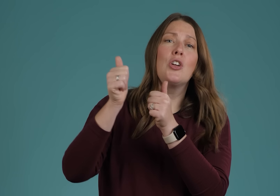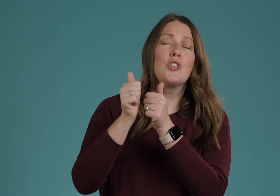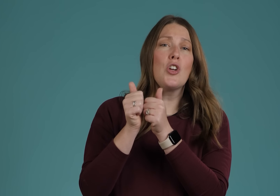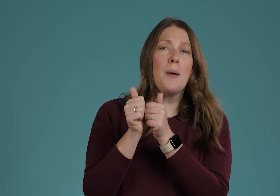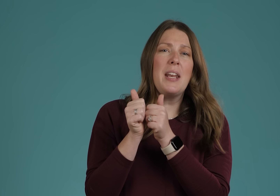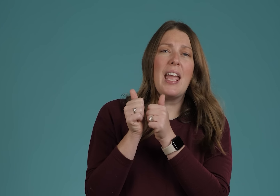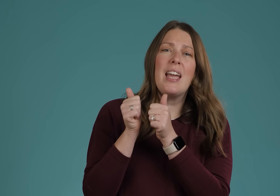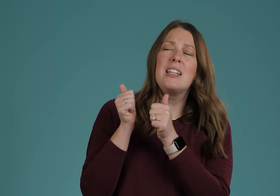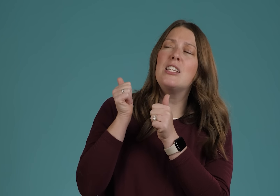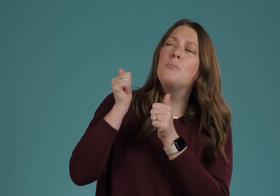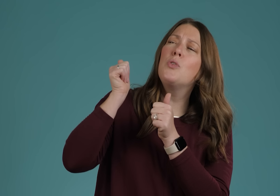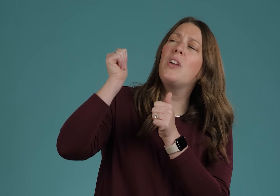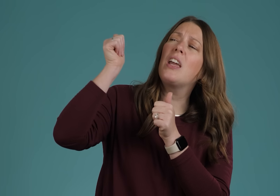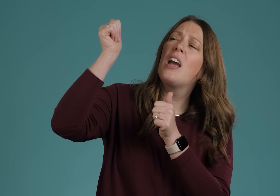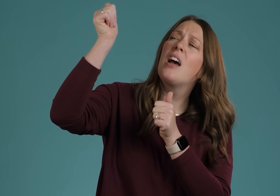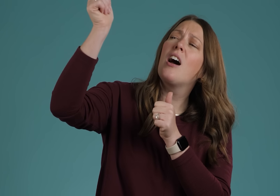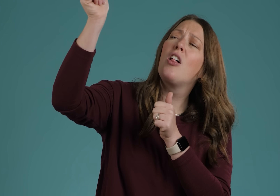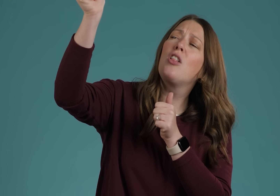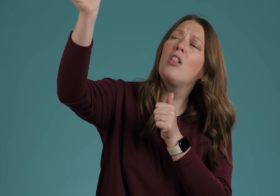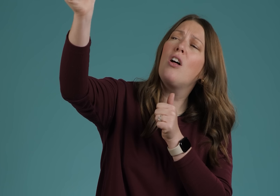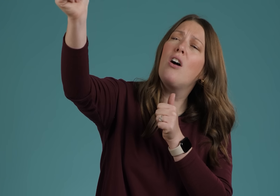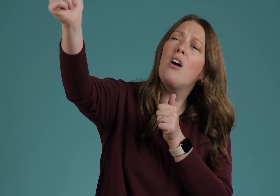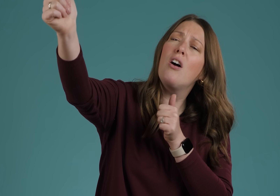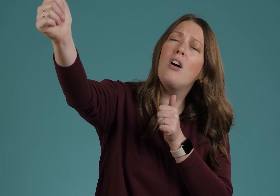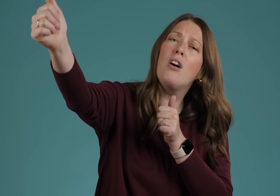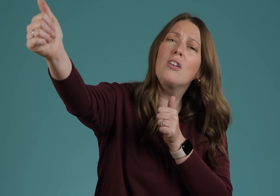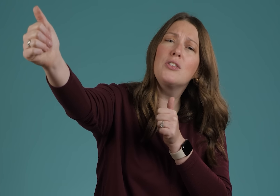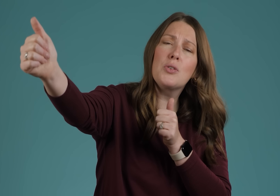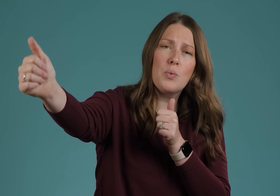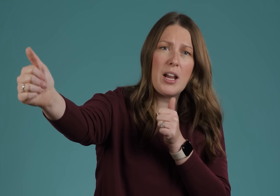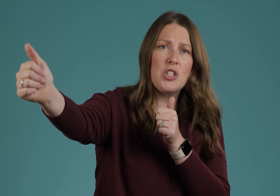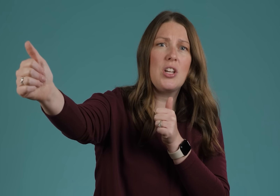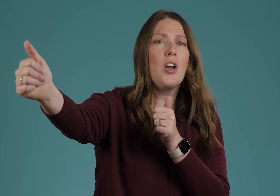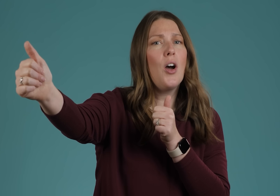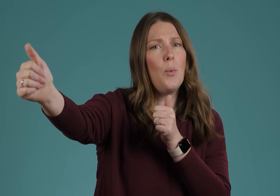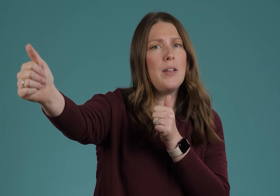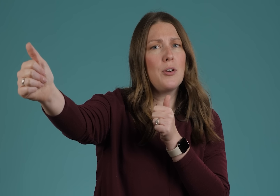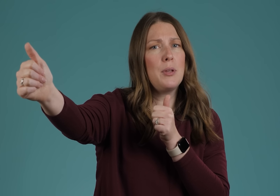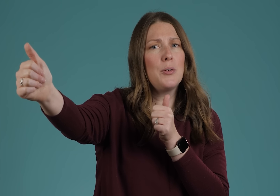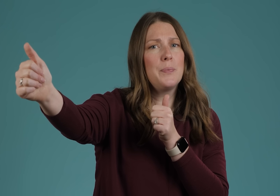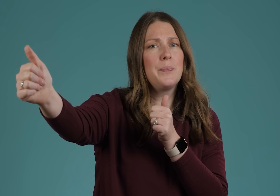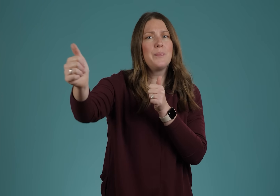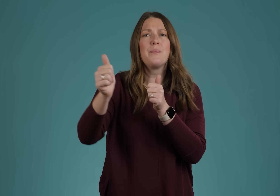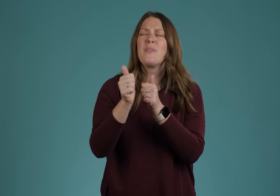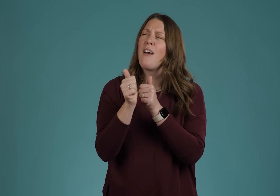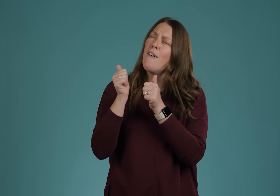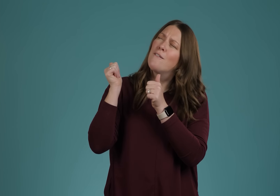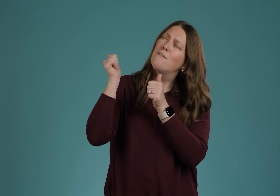Your dominant hand is moving along direction Away from you